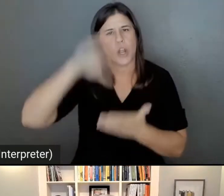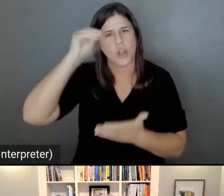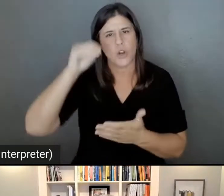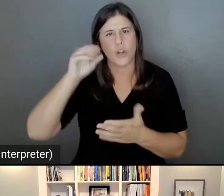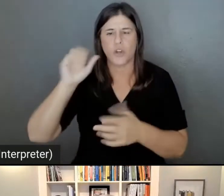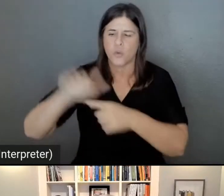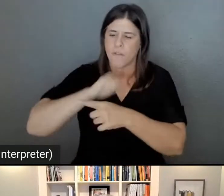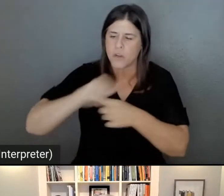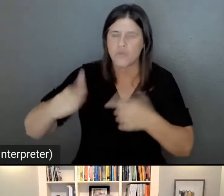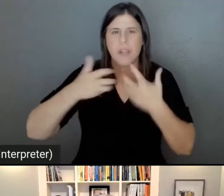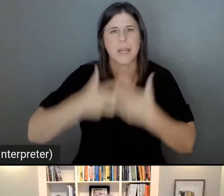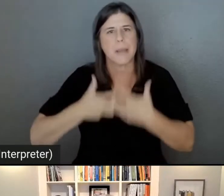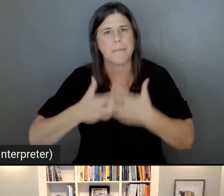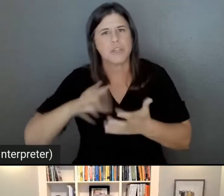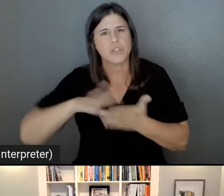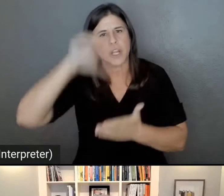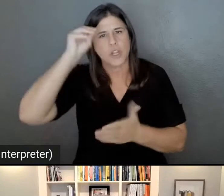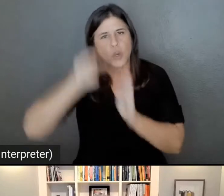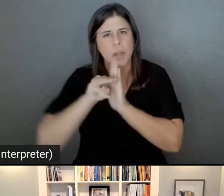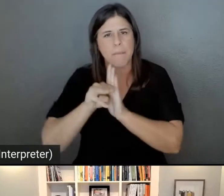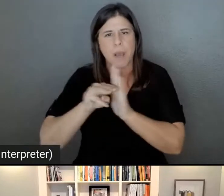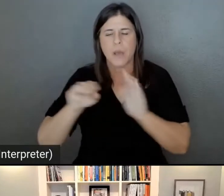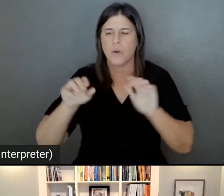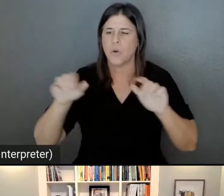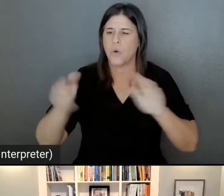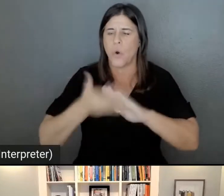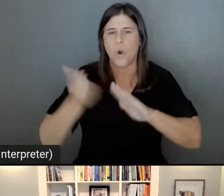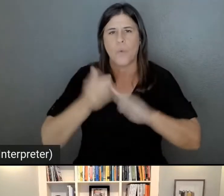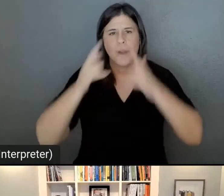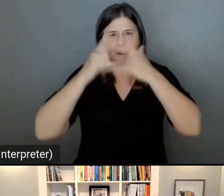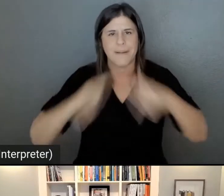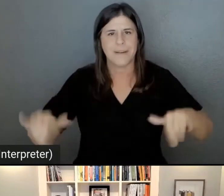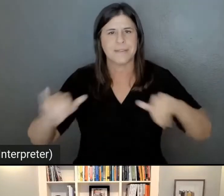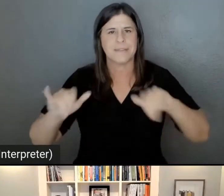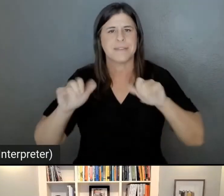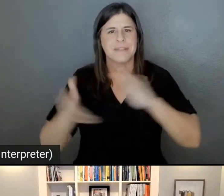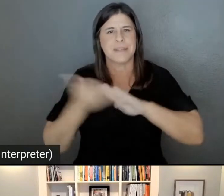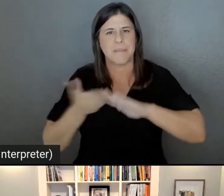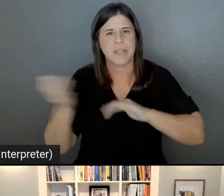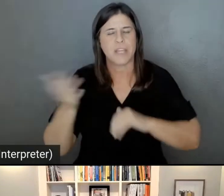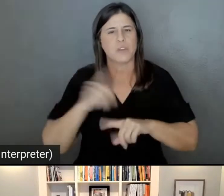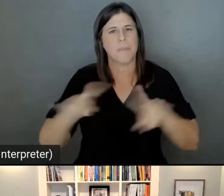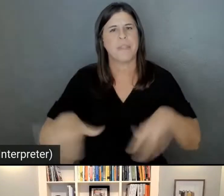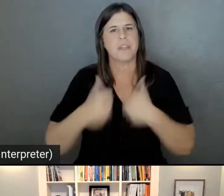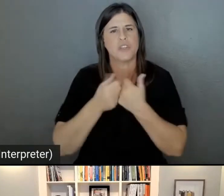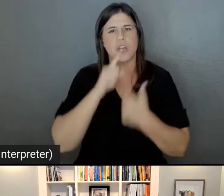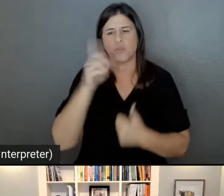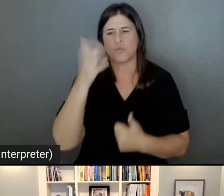or run some a simulation. So the challenge here is similarly to get the same efficiency that you'd hope to gain